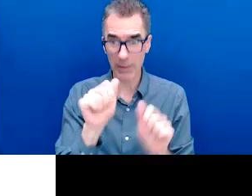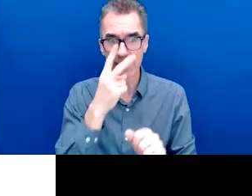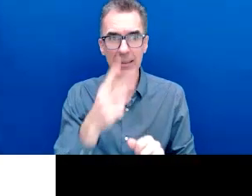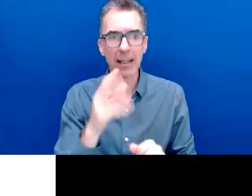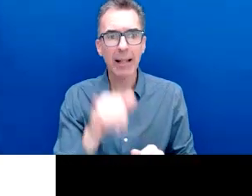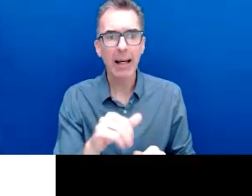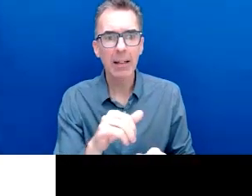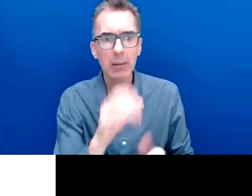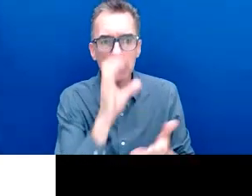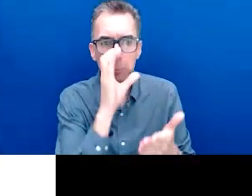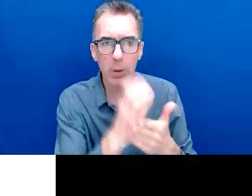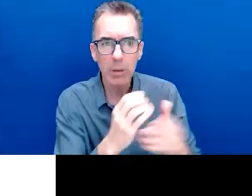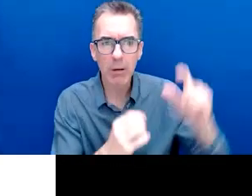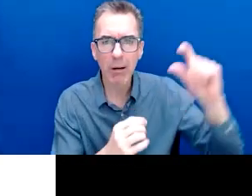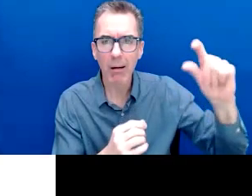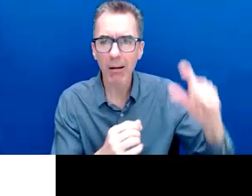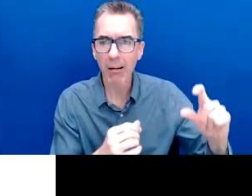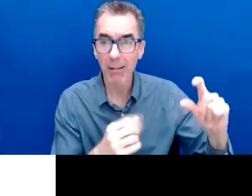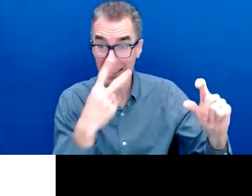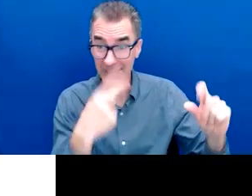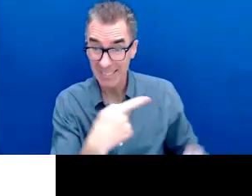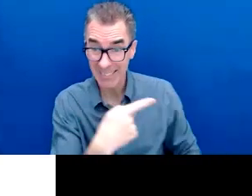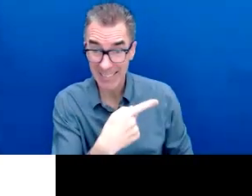There are a few icons in, in self-service.